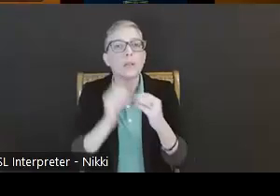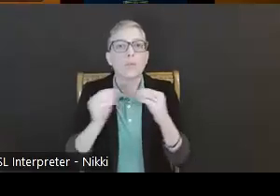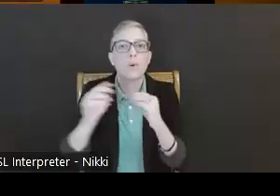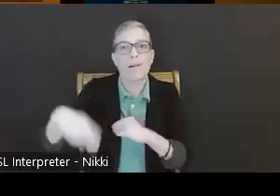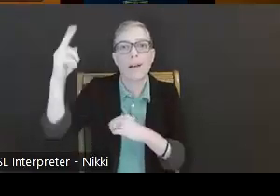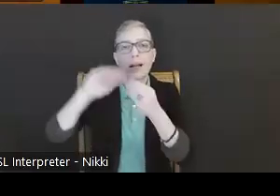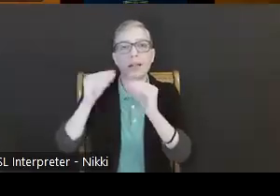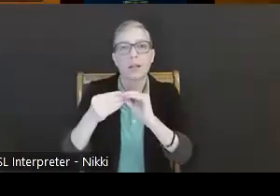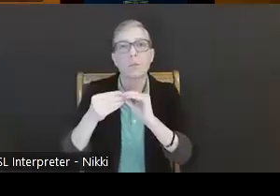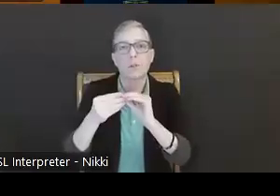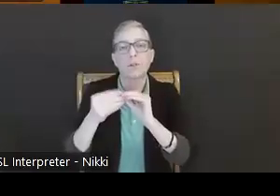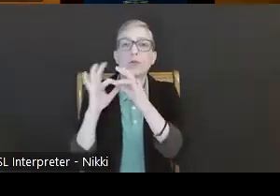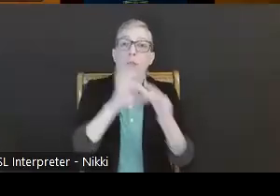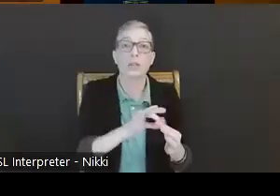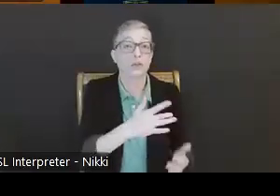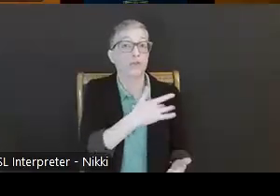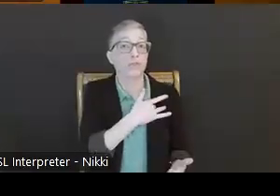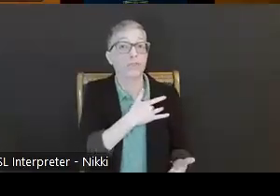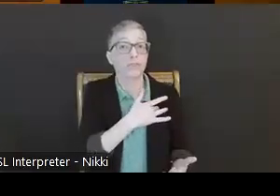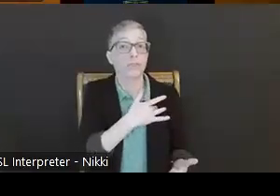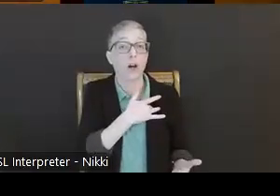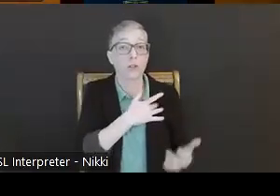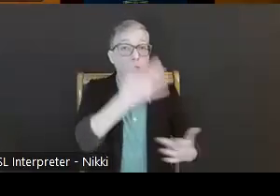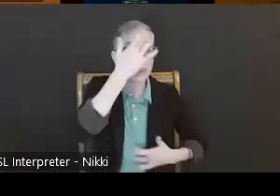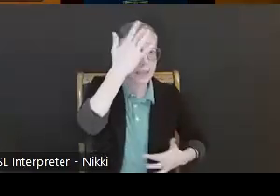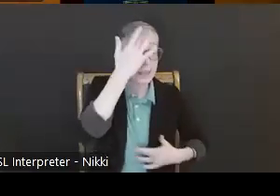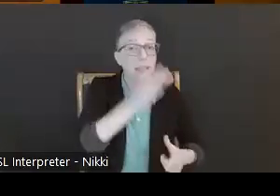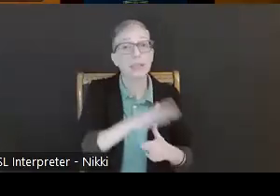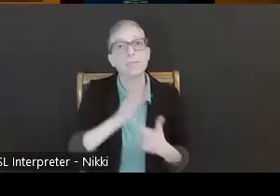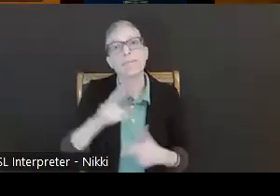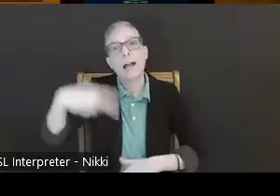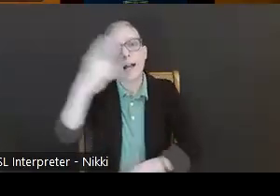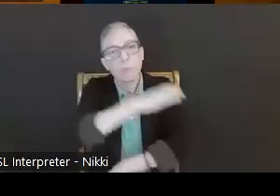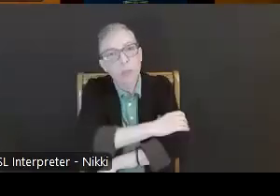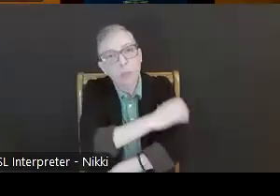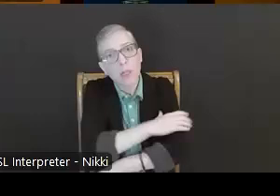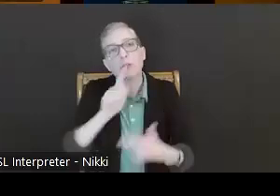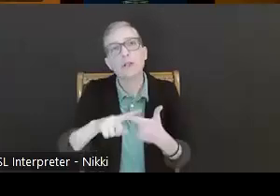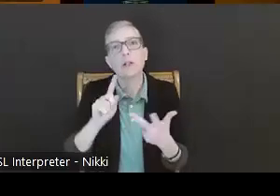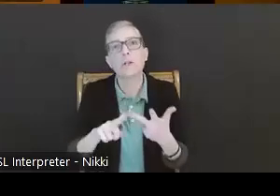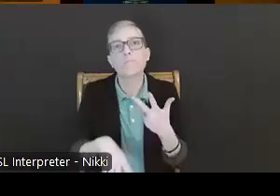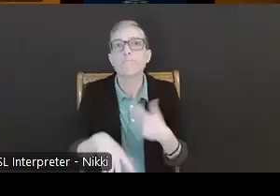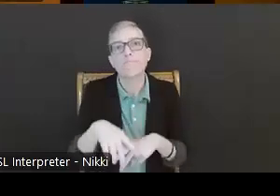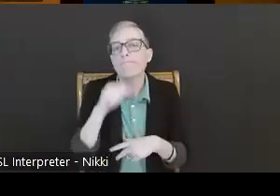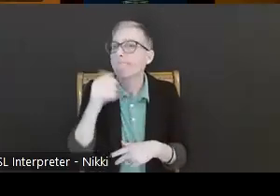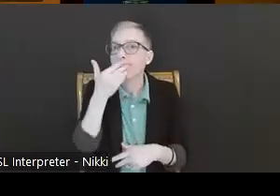cardiovascular disease hypertension um sleep and chronic pain and all of these also there are some